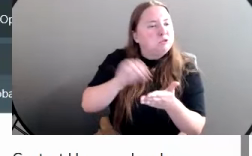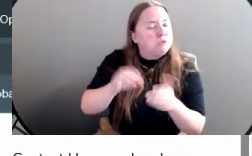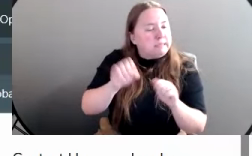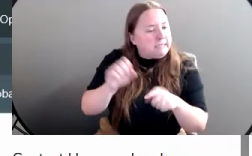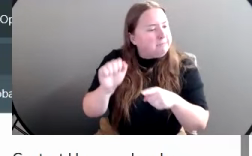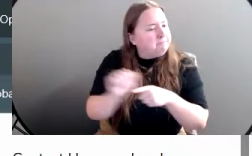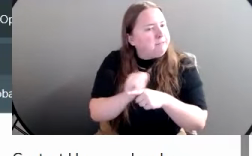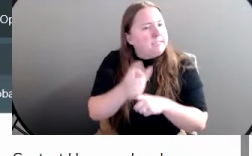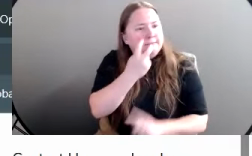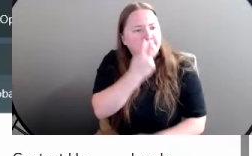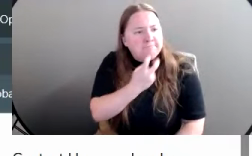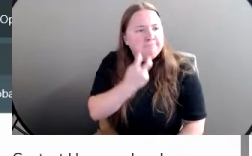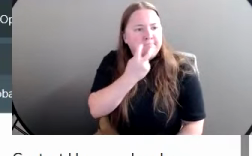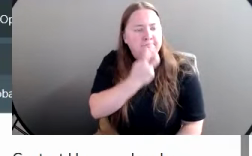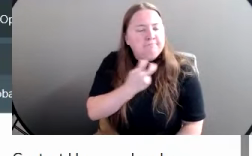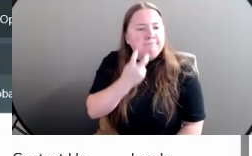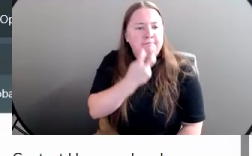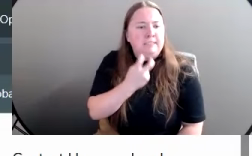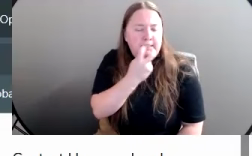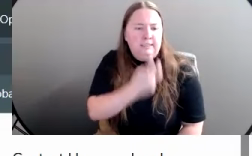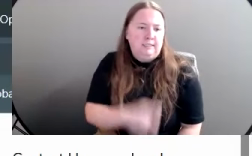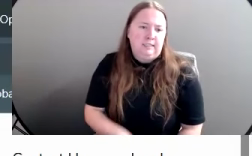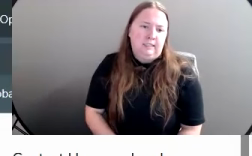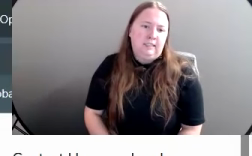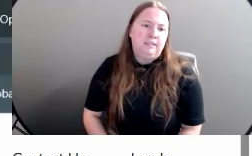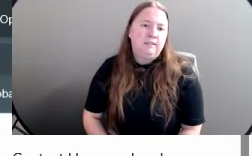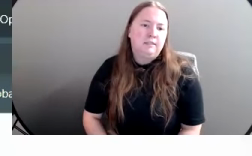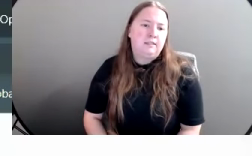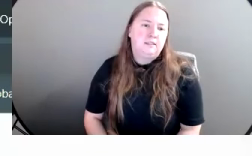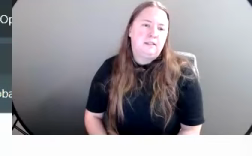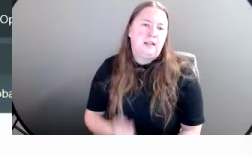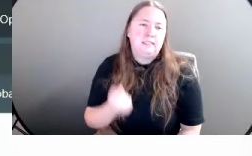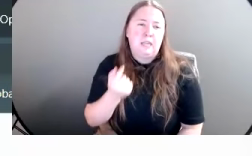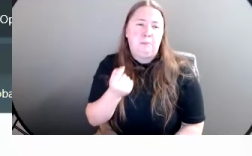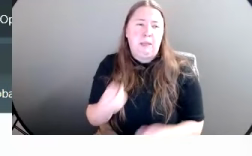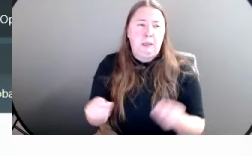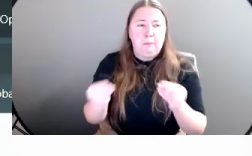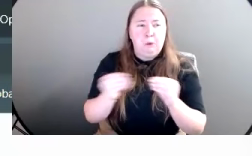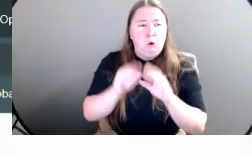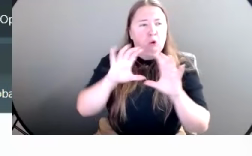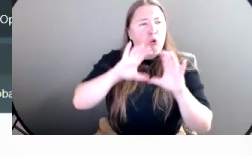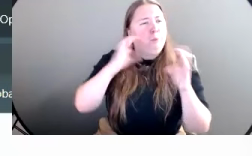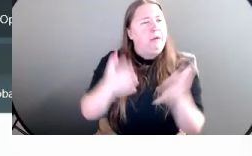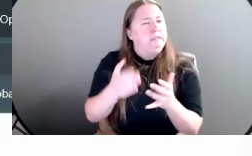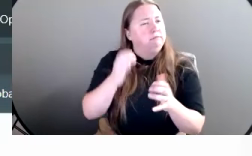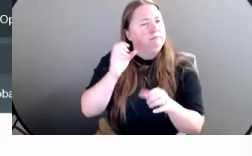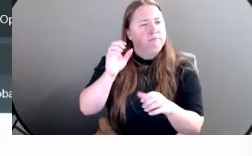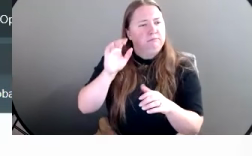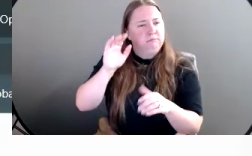their pronunciation and, it's a little bit more robust than what you could find on Canvas.